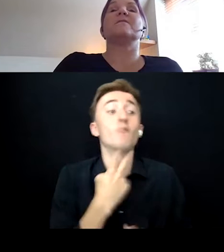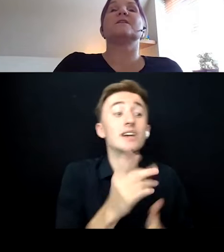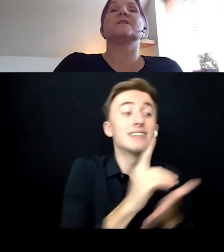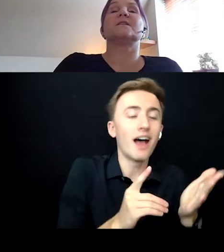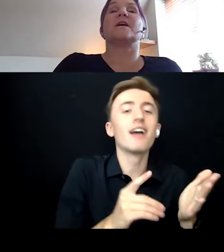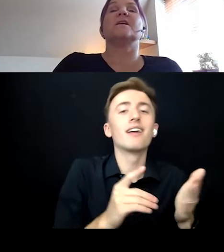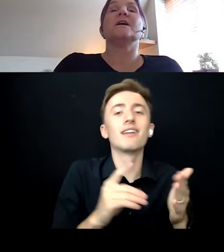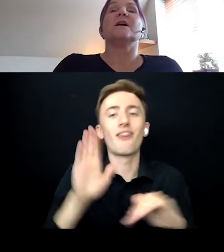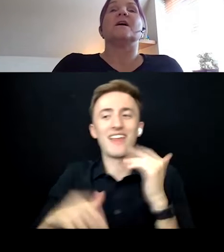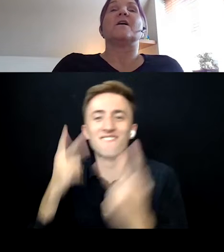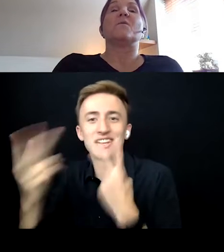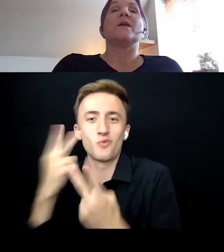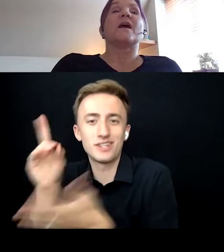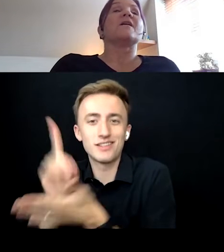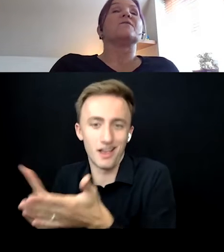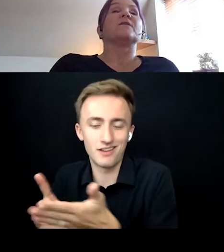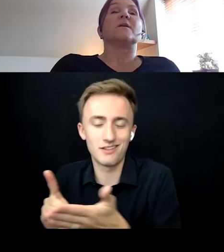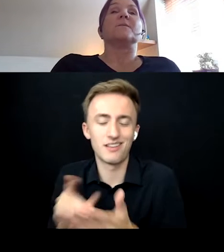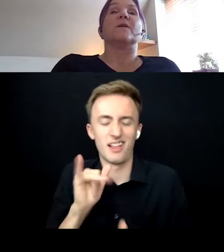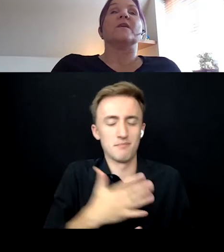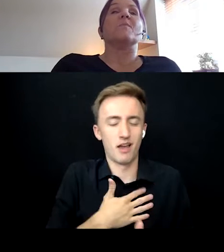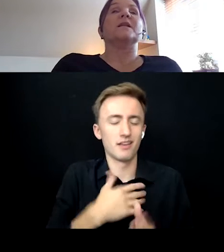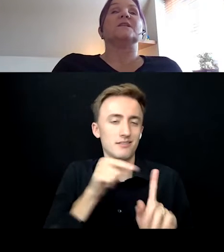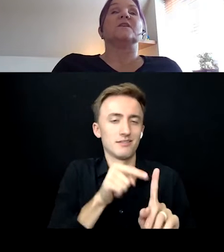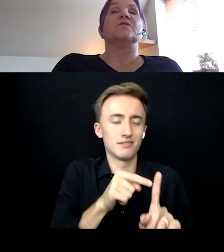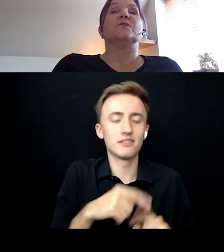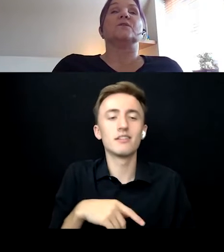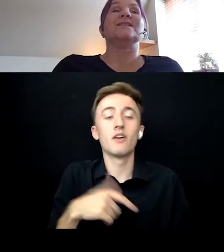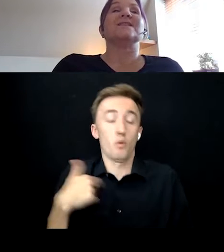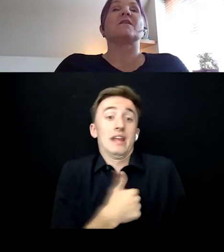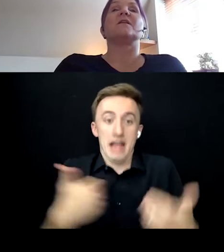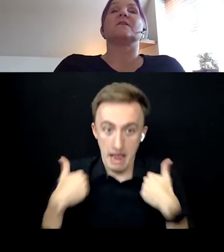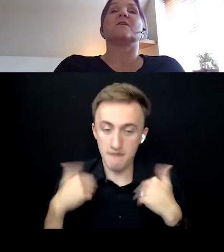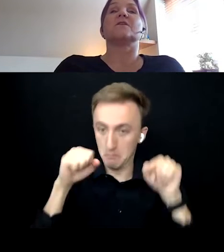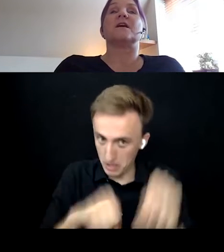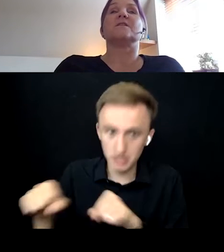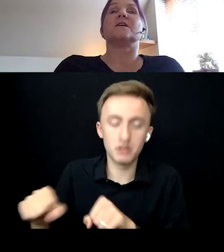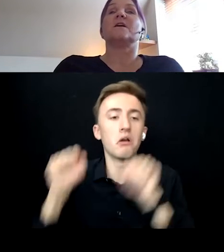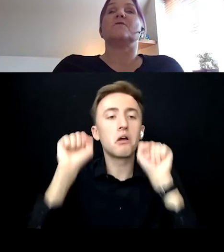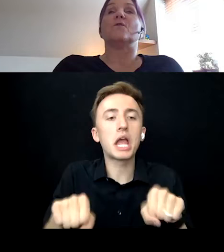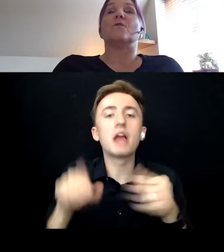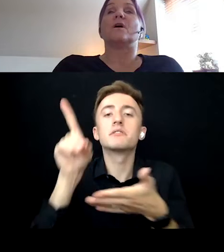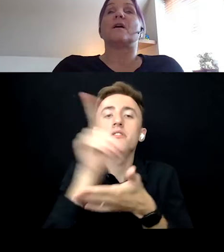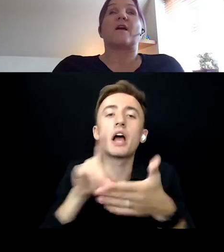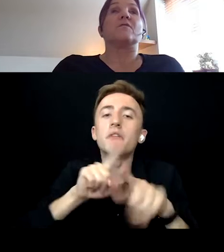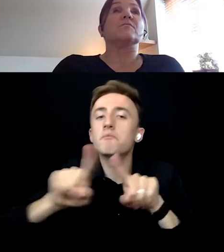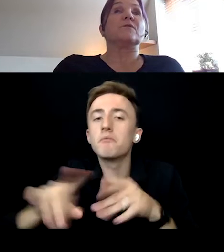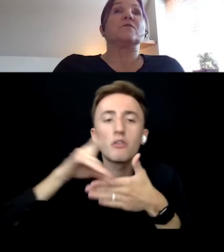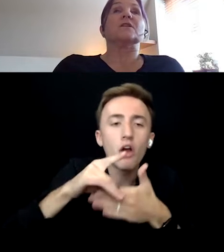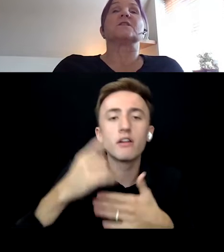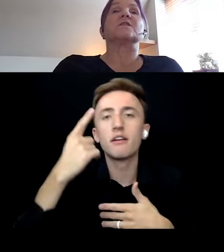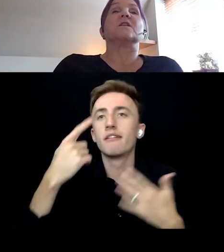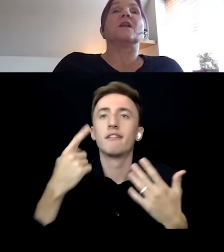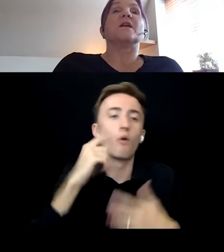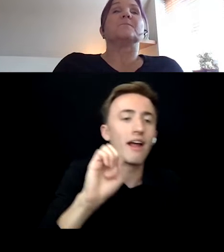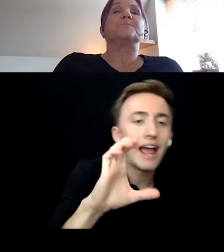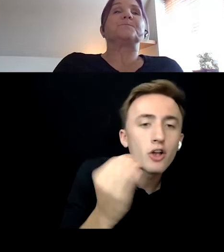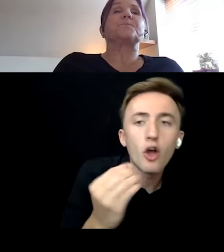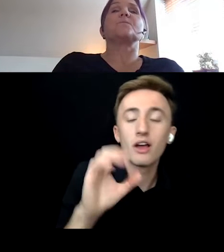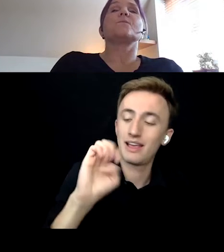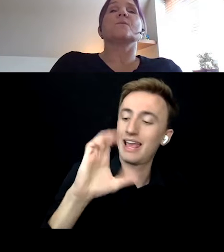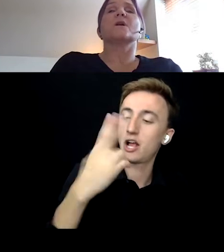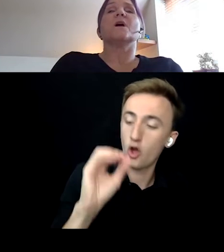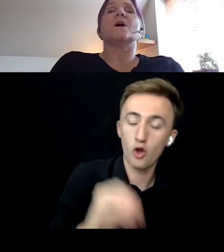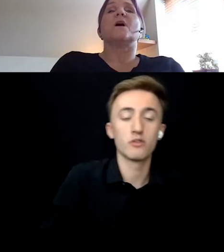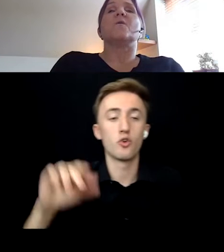at visual design. We have the ability to design content for echo Google assistance and the like.